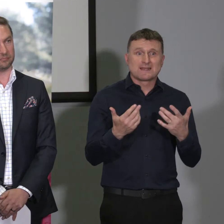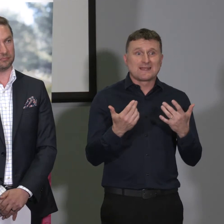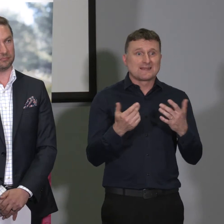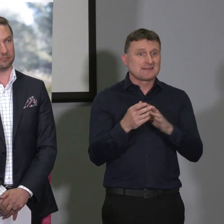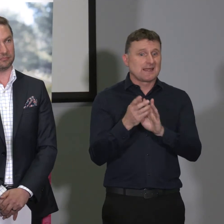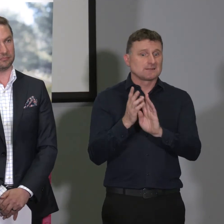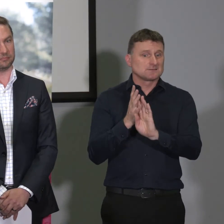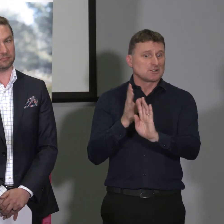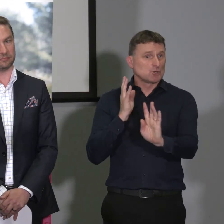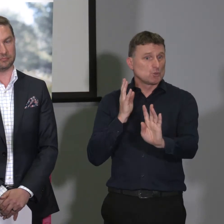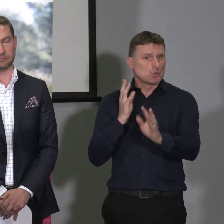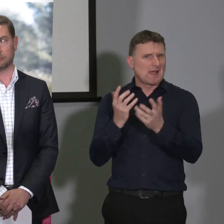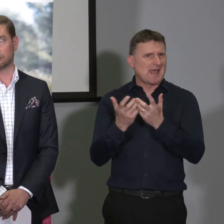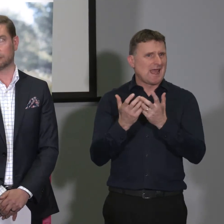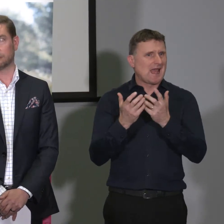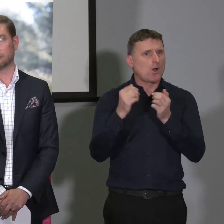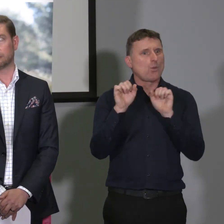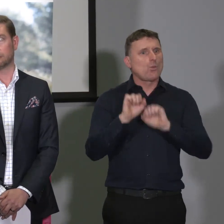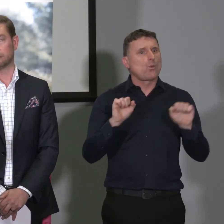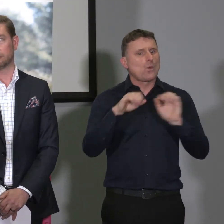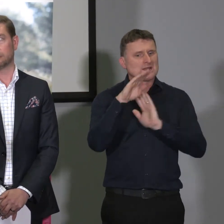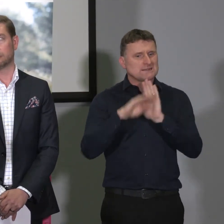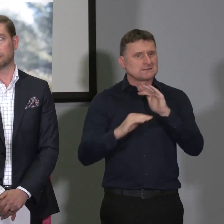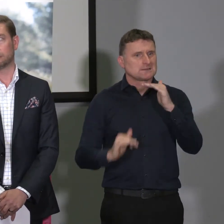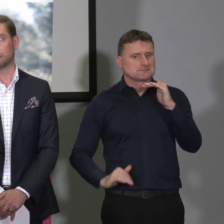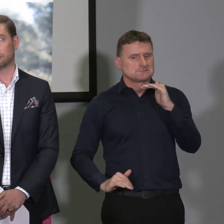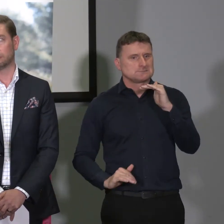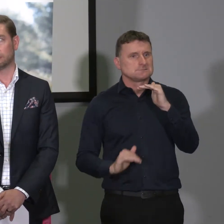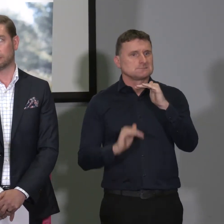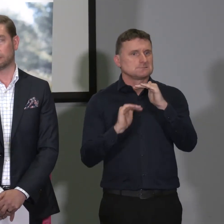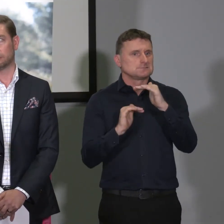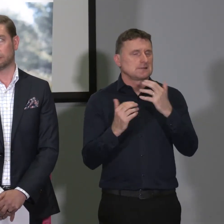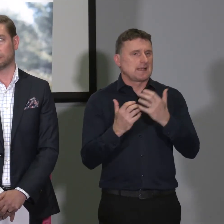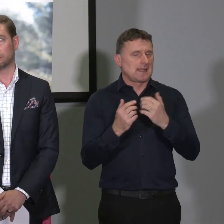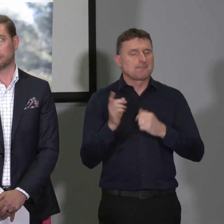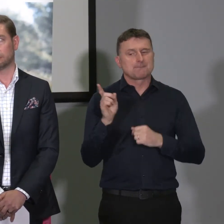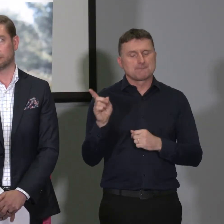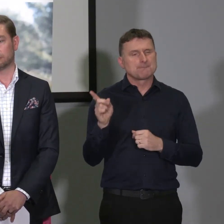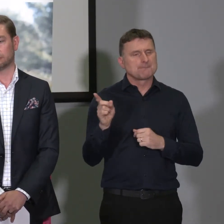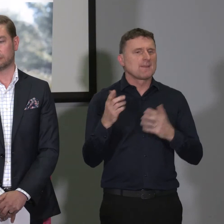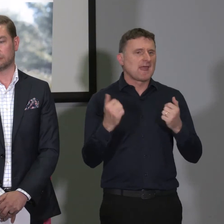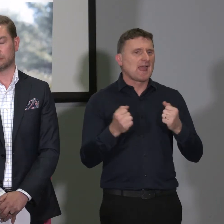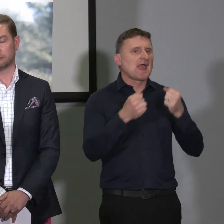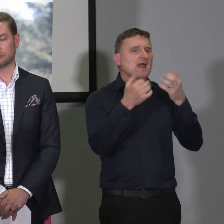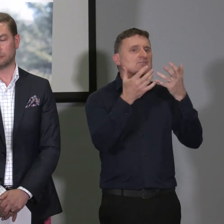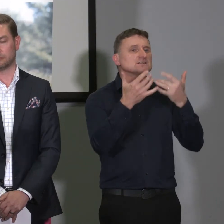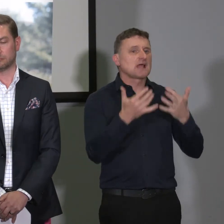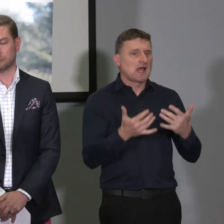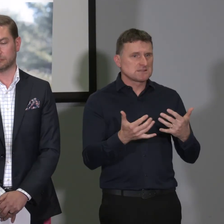into the backlog? We are collecting all the